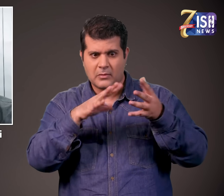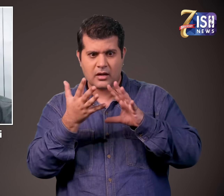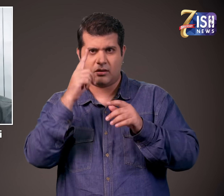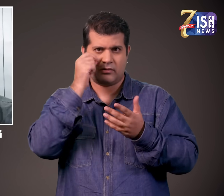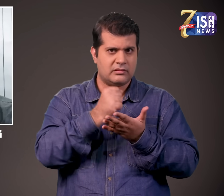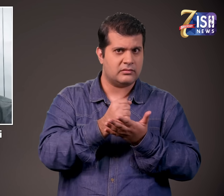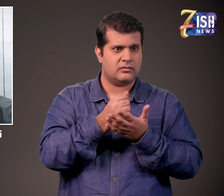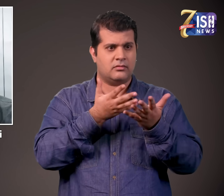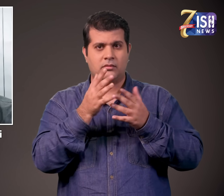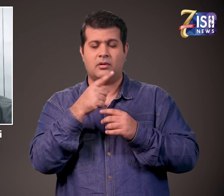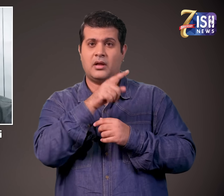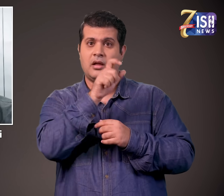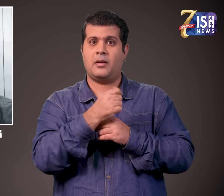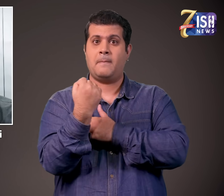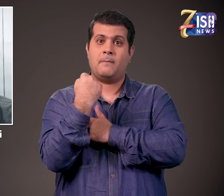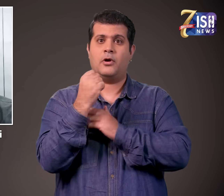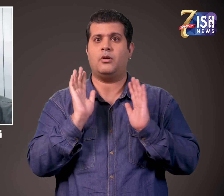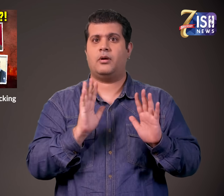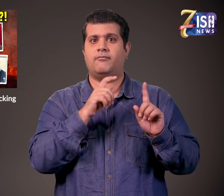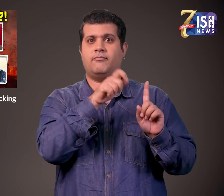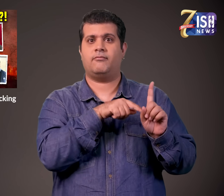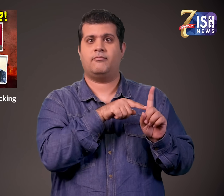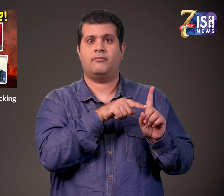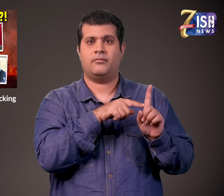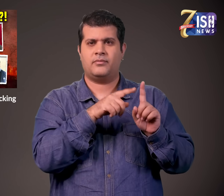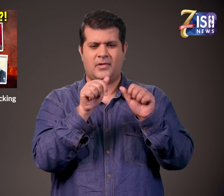deciding how the bomb would be made, and making all related decisions.